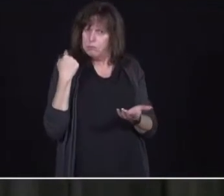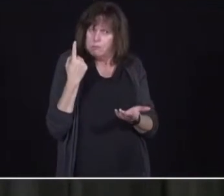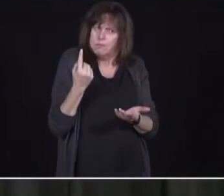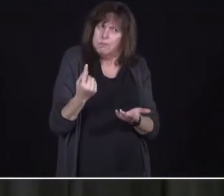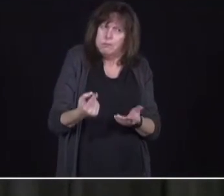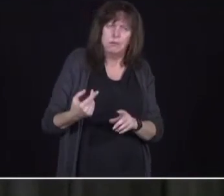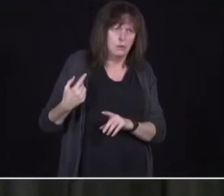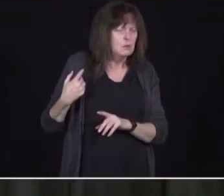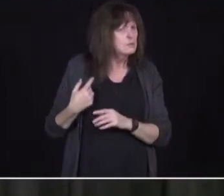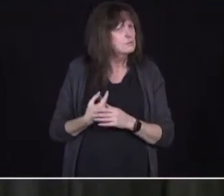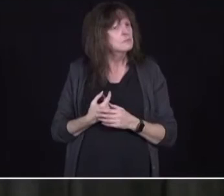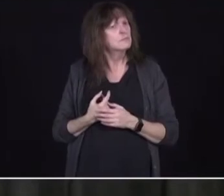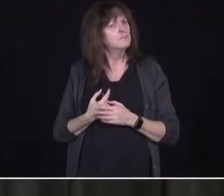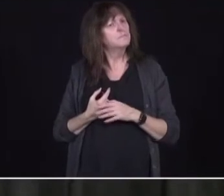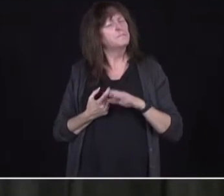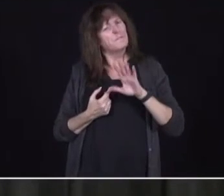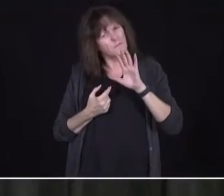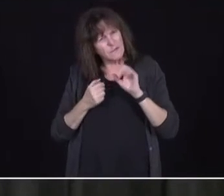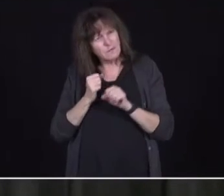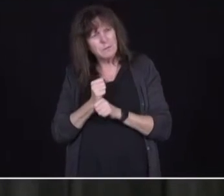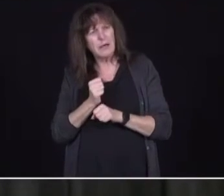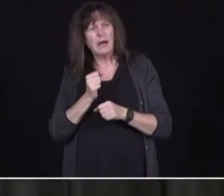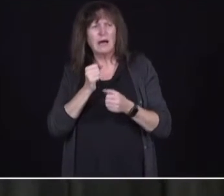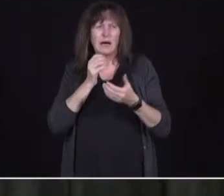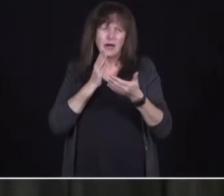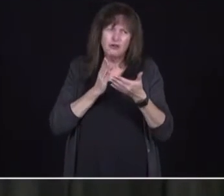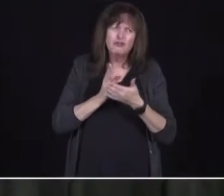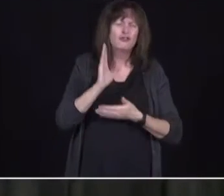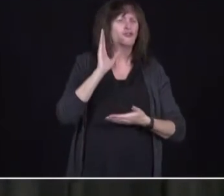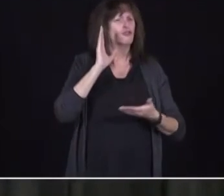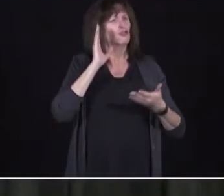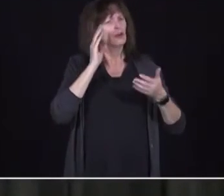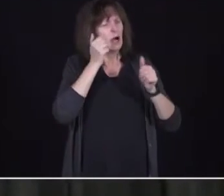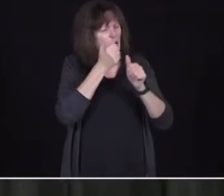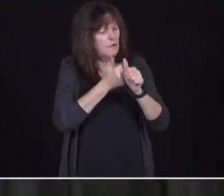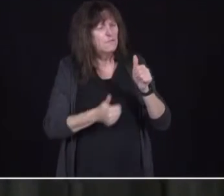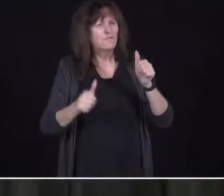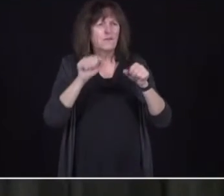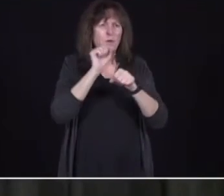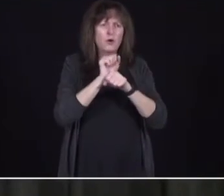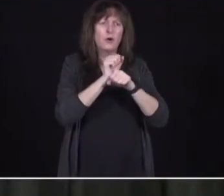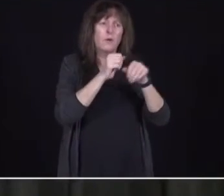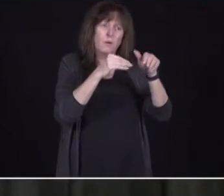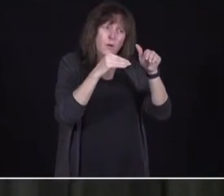frequent testing is also really important. And that has been amplified significantly in the last several months.